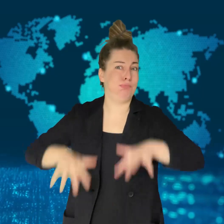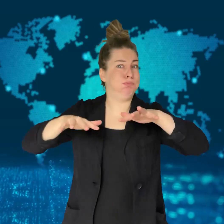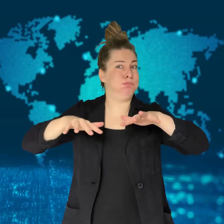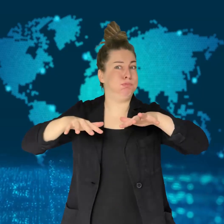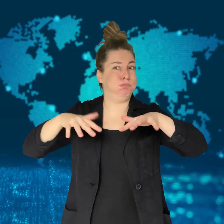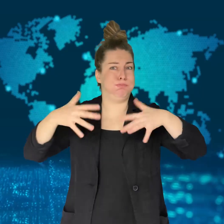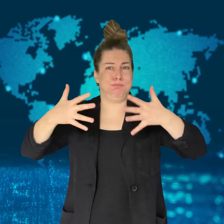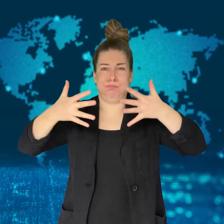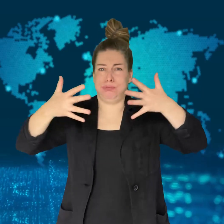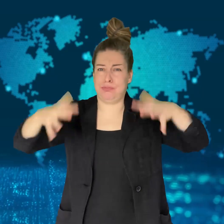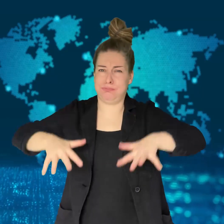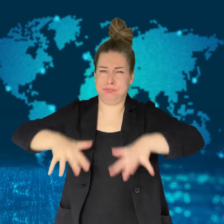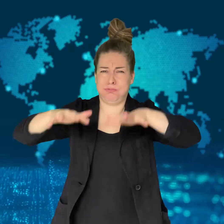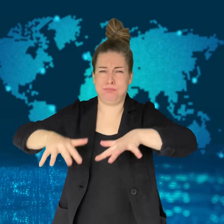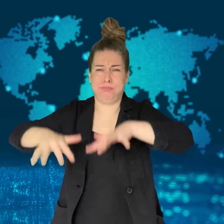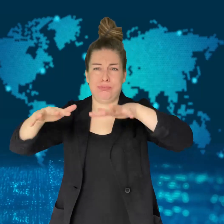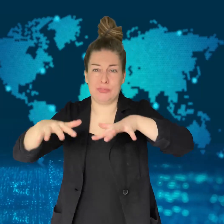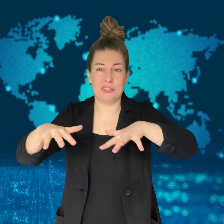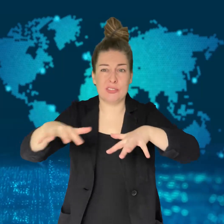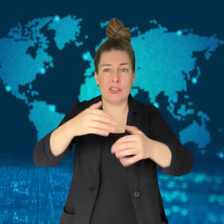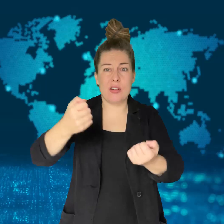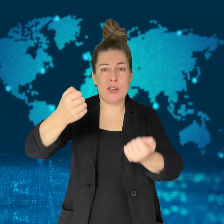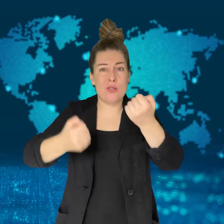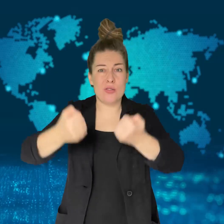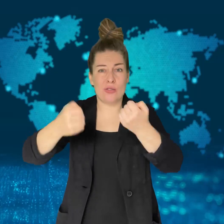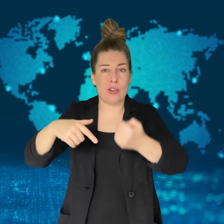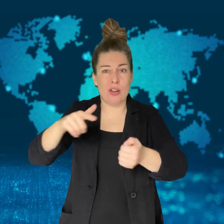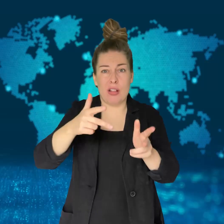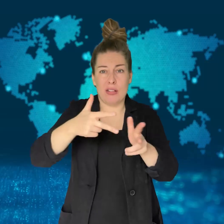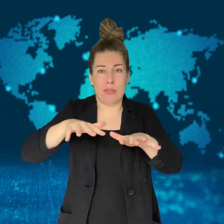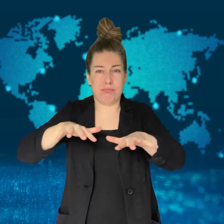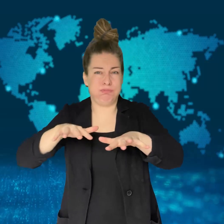in eastern Spain after huge floods swept away cars.